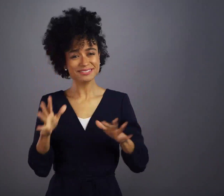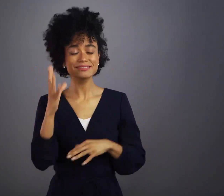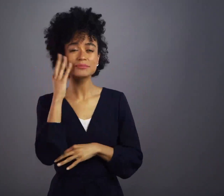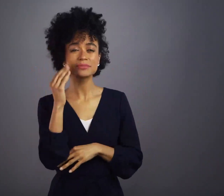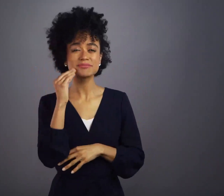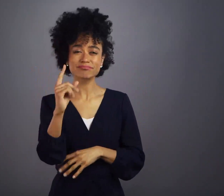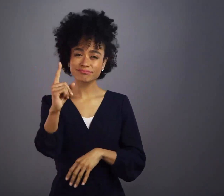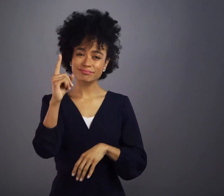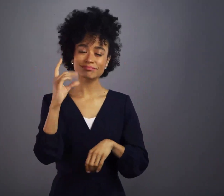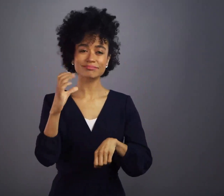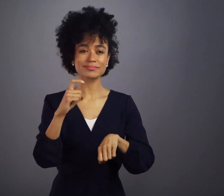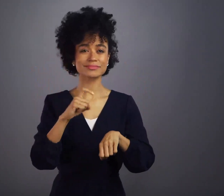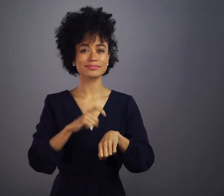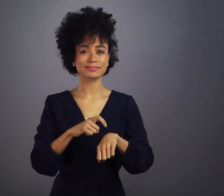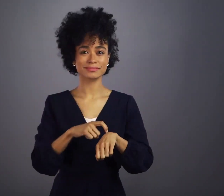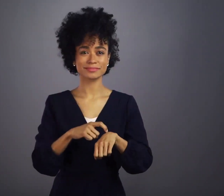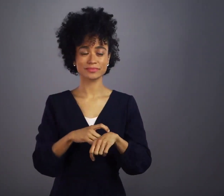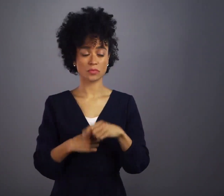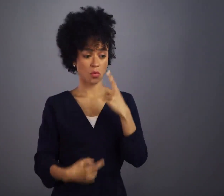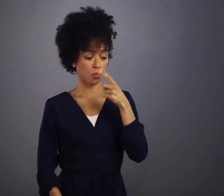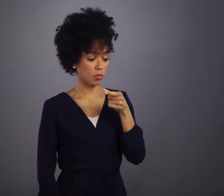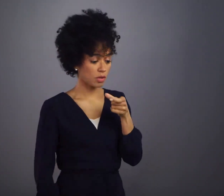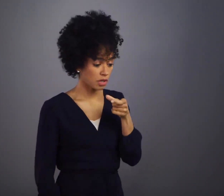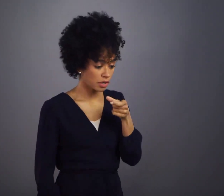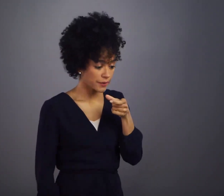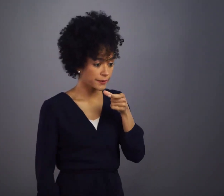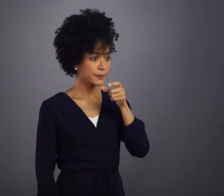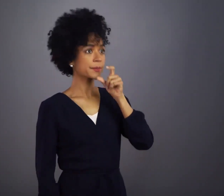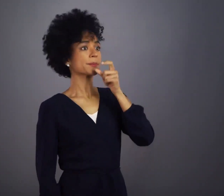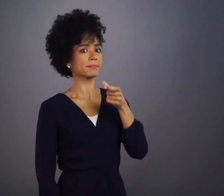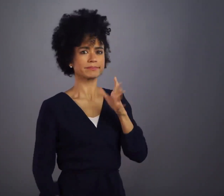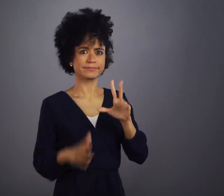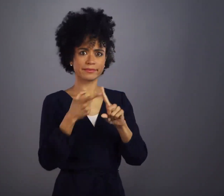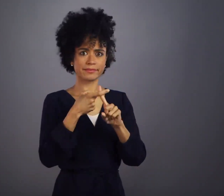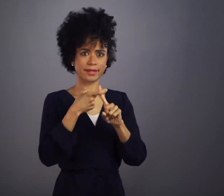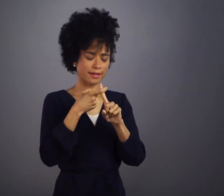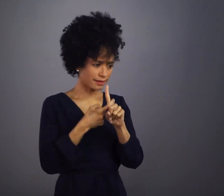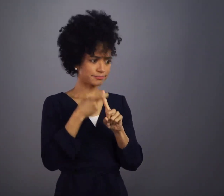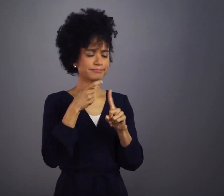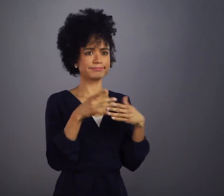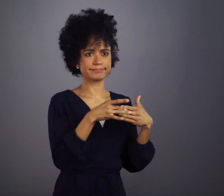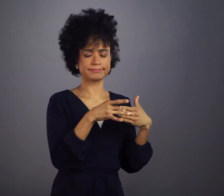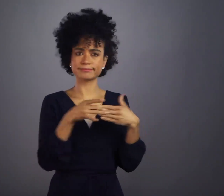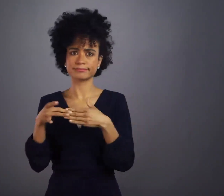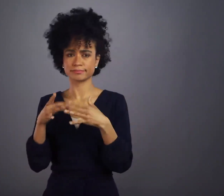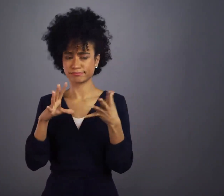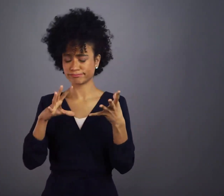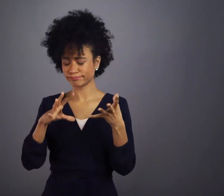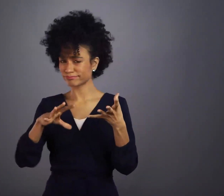with all its attendant suffering and humiliation, why is it he takes that one drink?